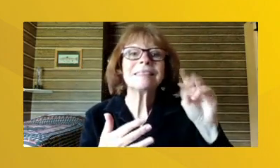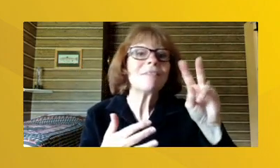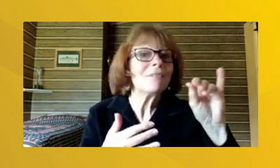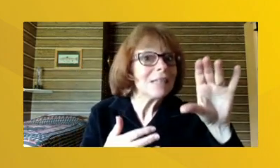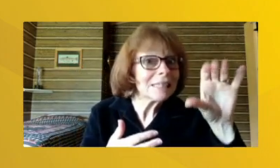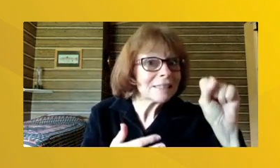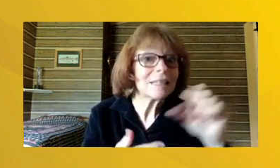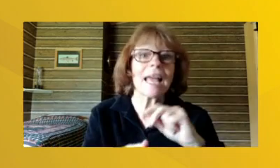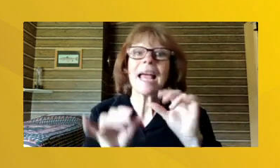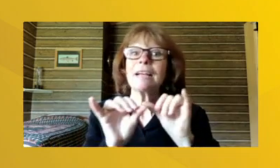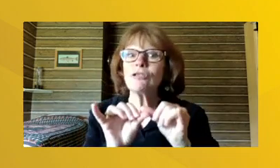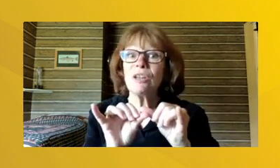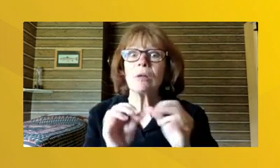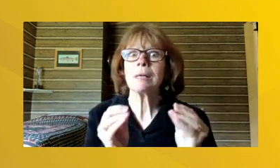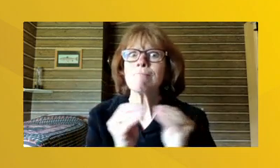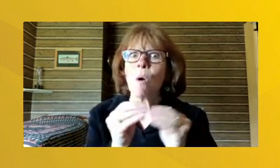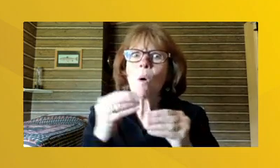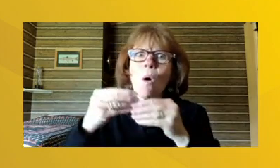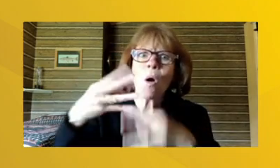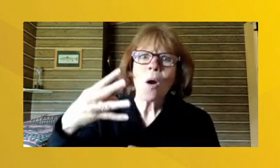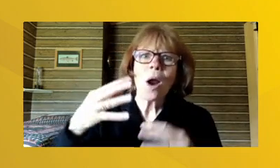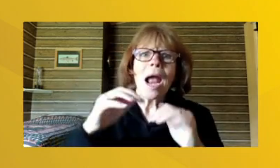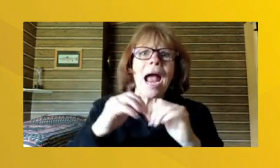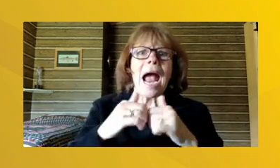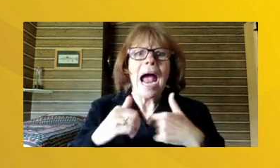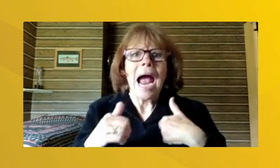Finding the secret sauce in how we present this embarrassment of riches in a way that